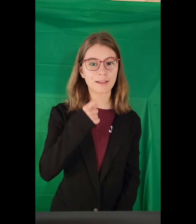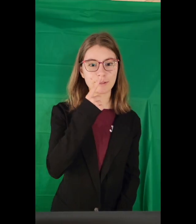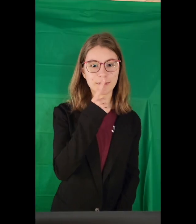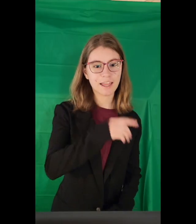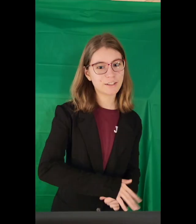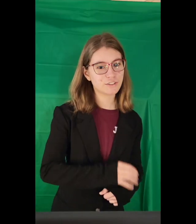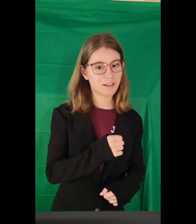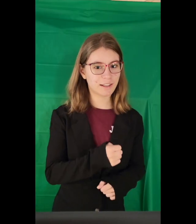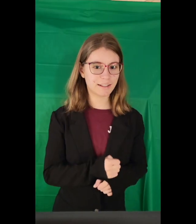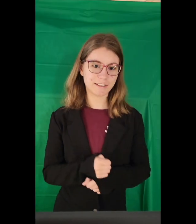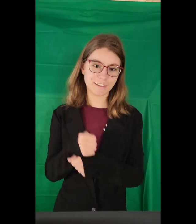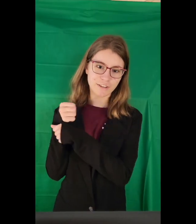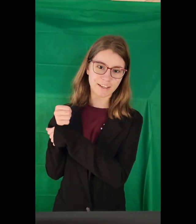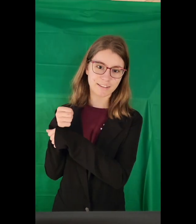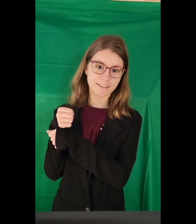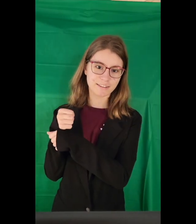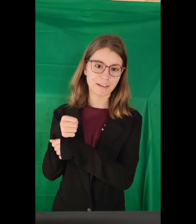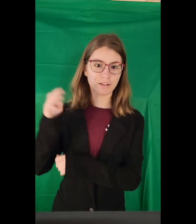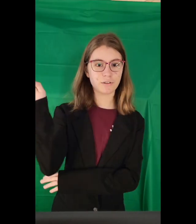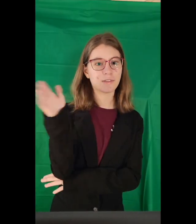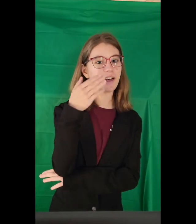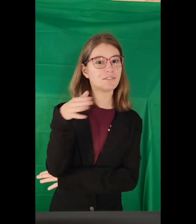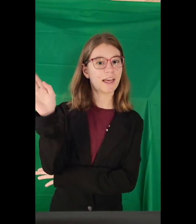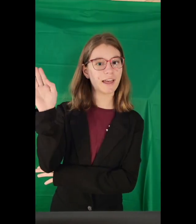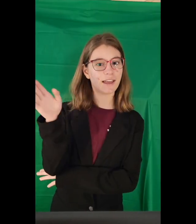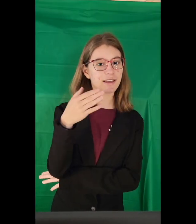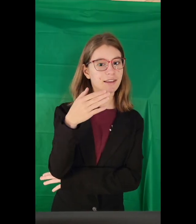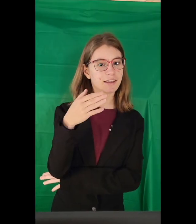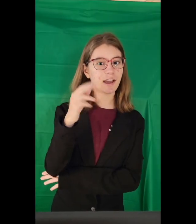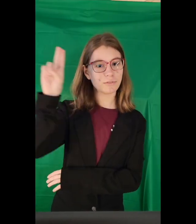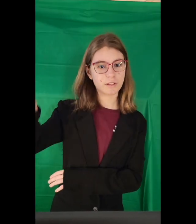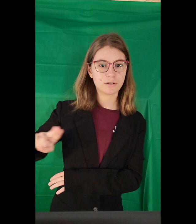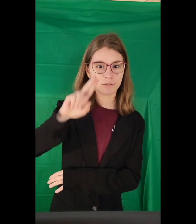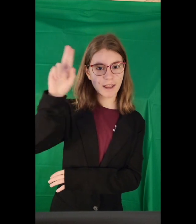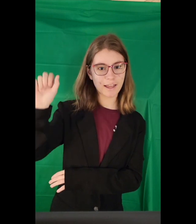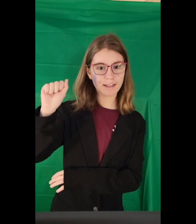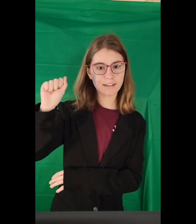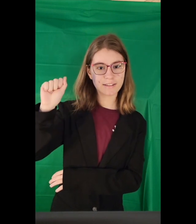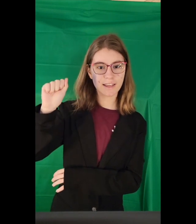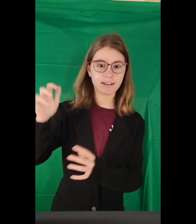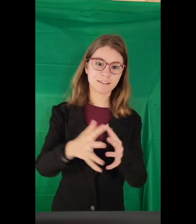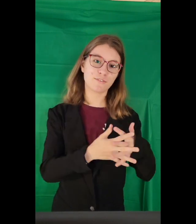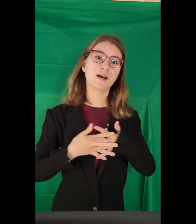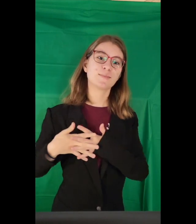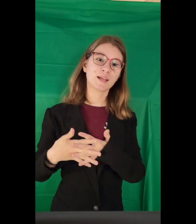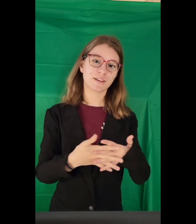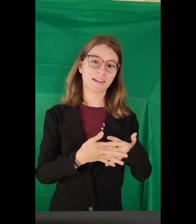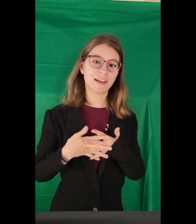I pledge allegiance to the flag of the United States of America,